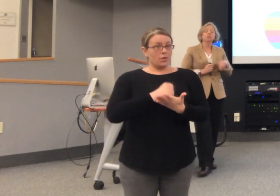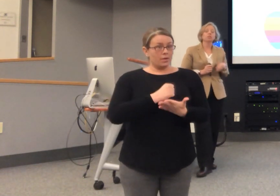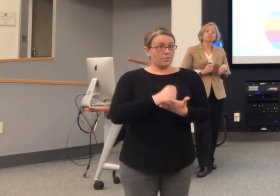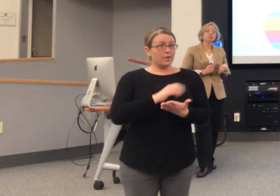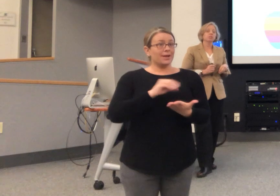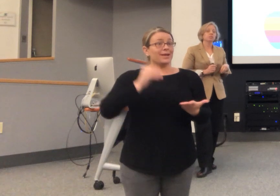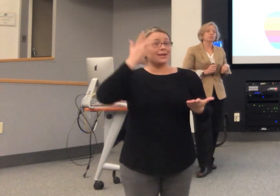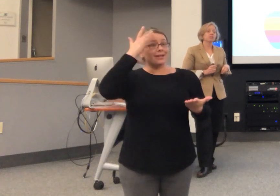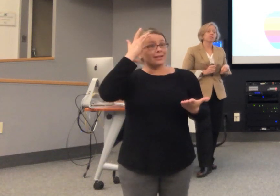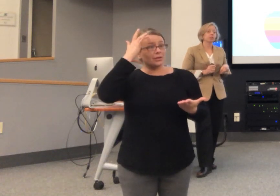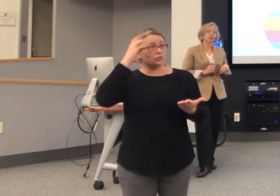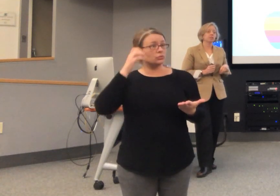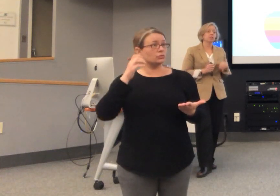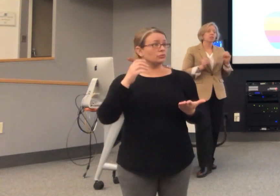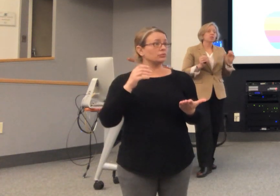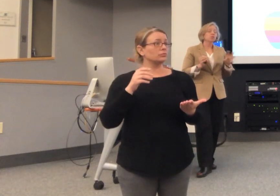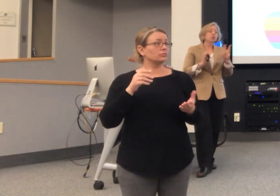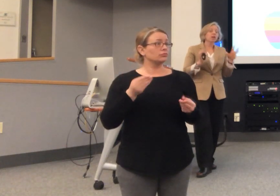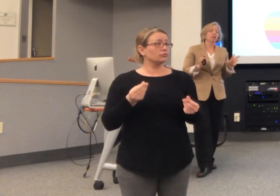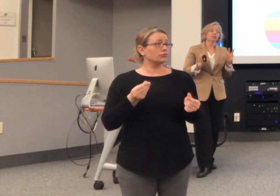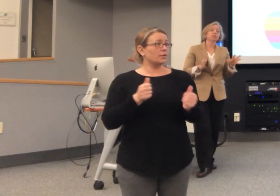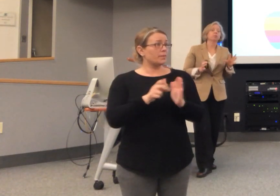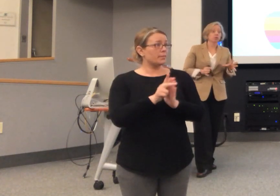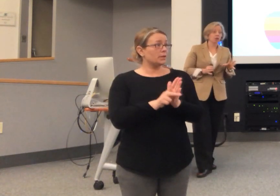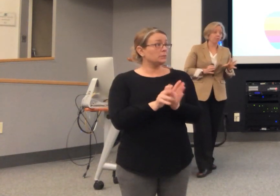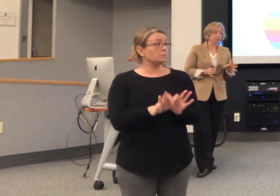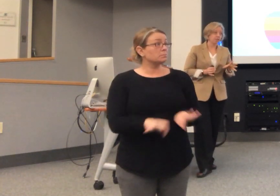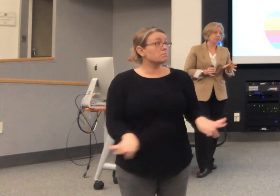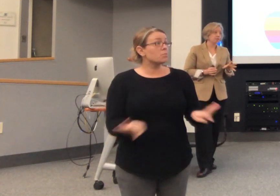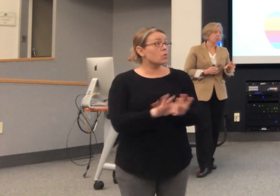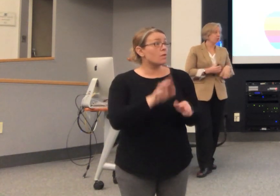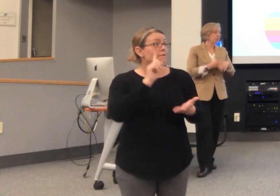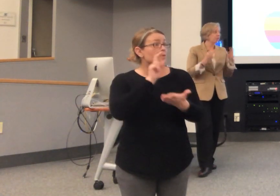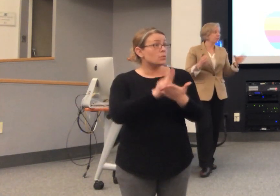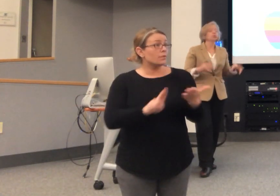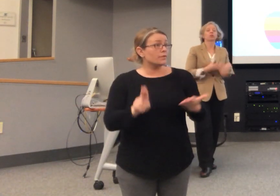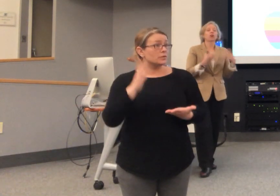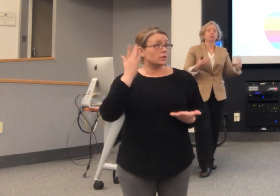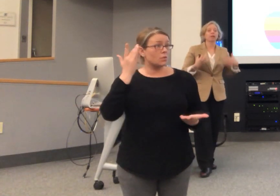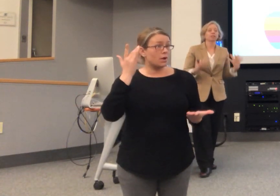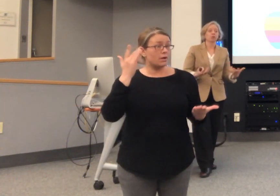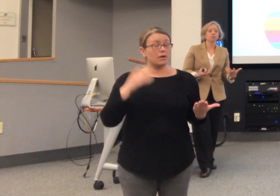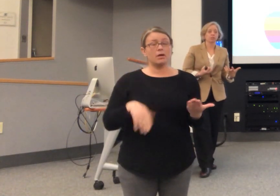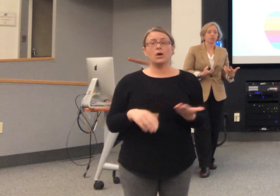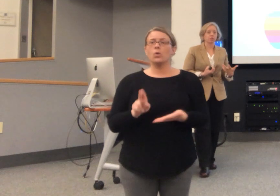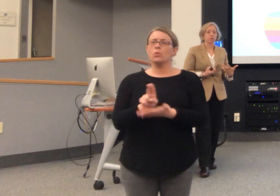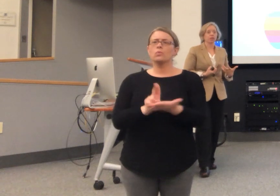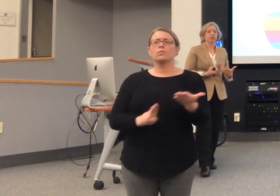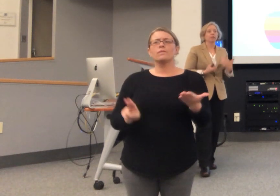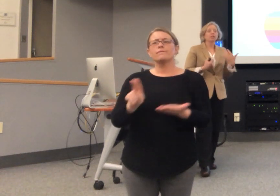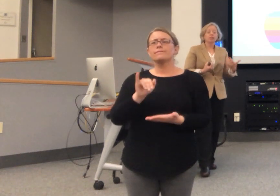in universities is because you are not like typical companies where the employer automatically owns everything you create.